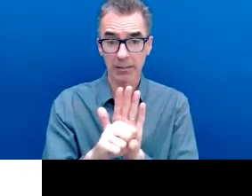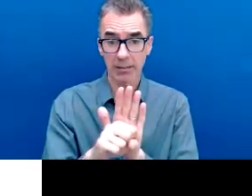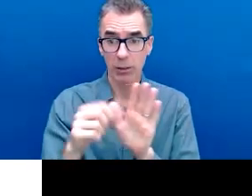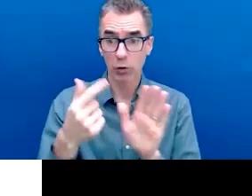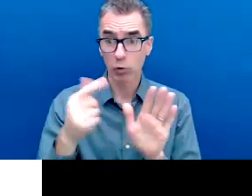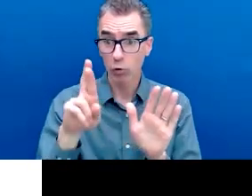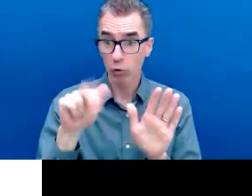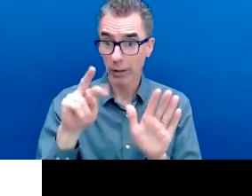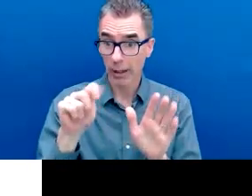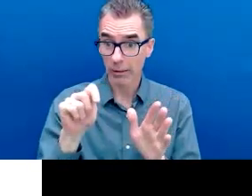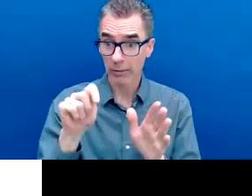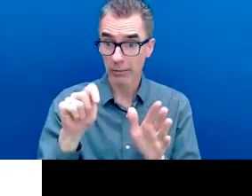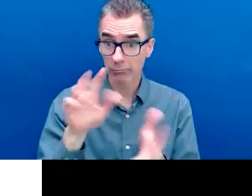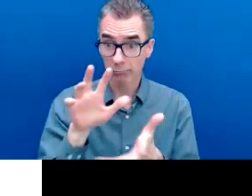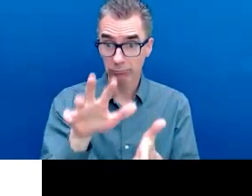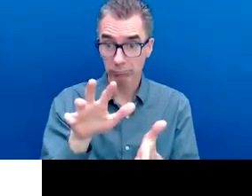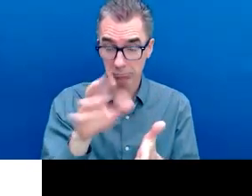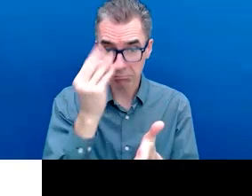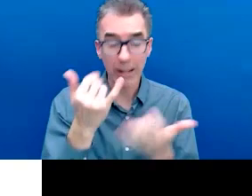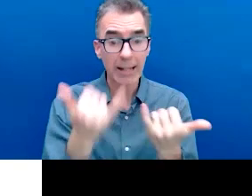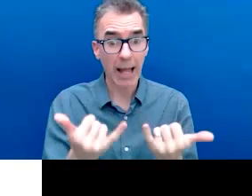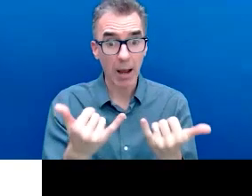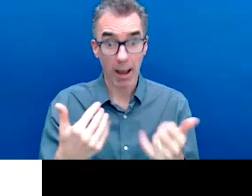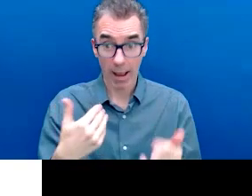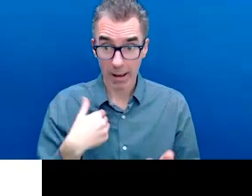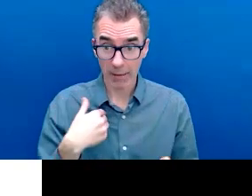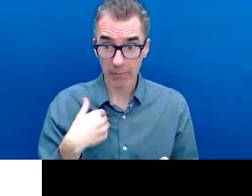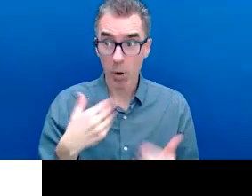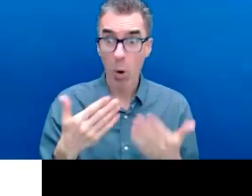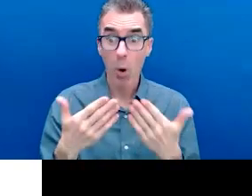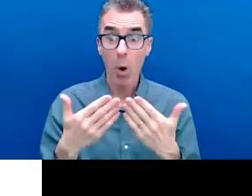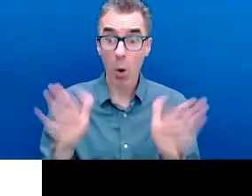we don't have an application, an open application process.